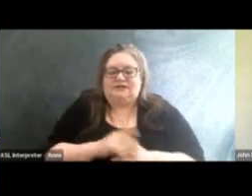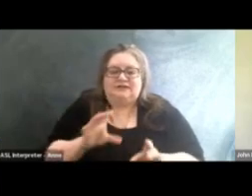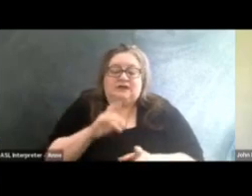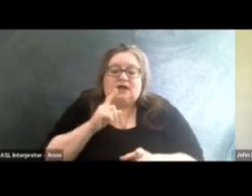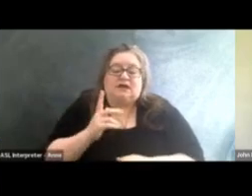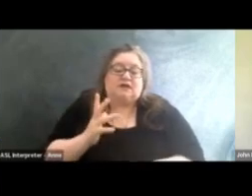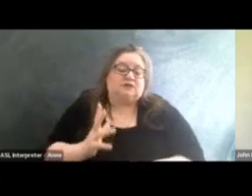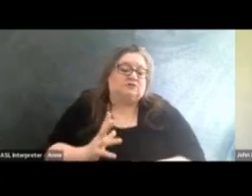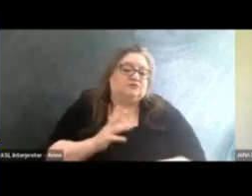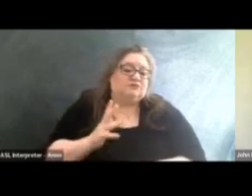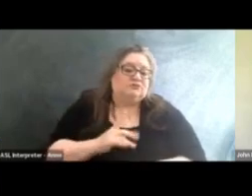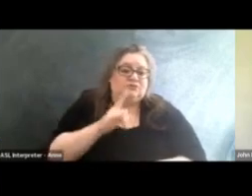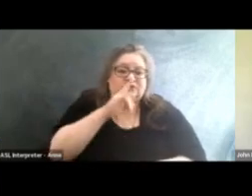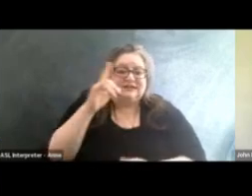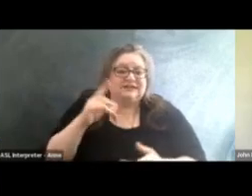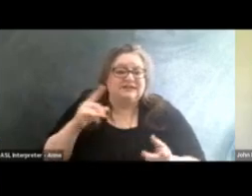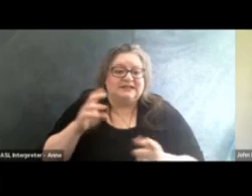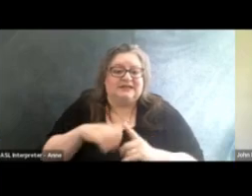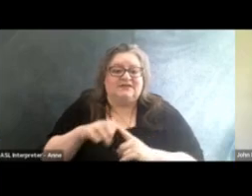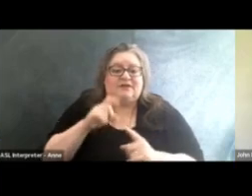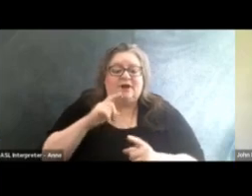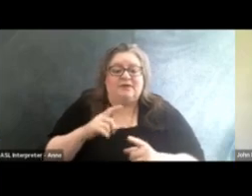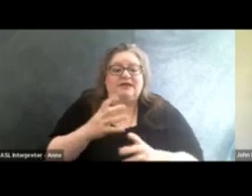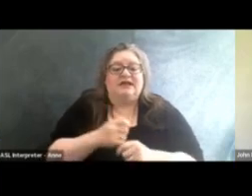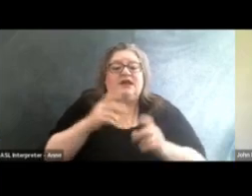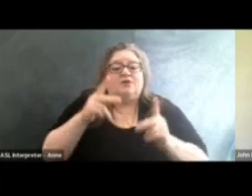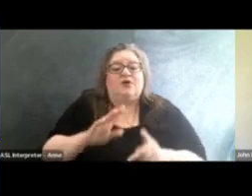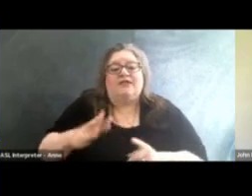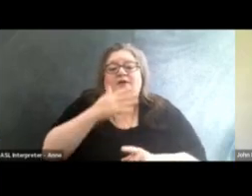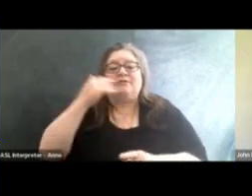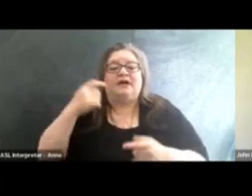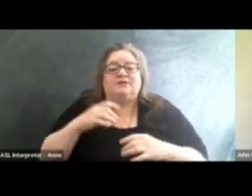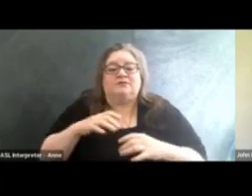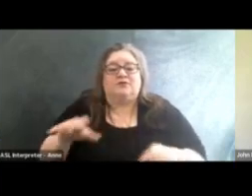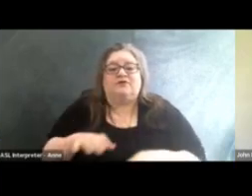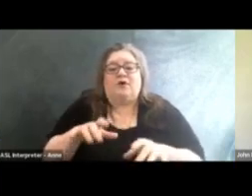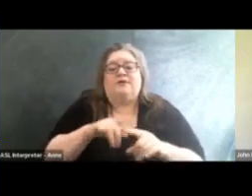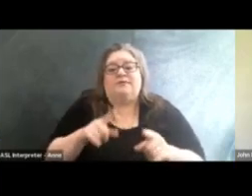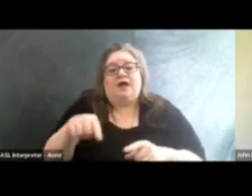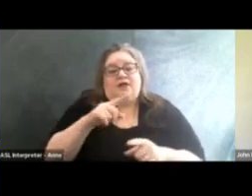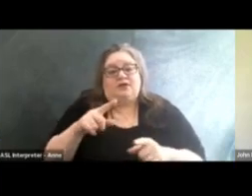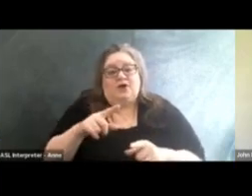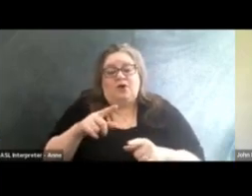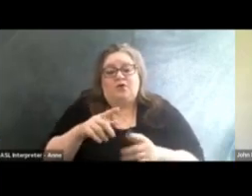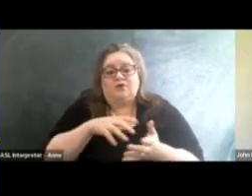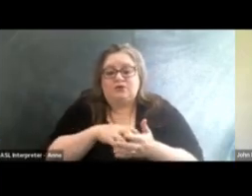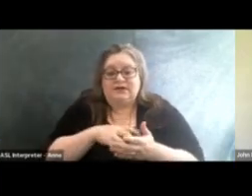environment. The idea is to get a person's best performance. But those weaknesses that interact with the environment, you know,